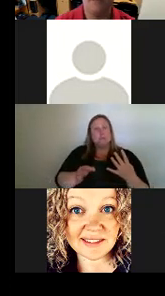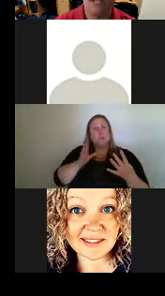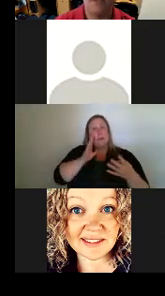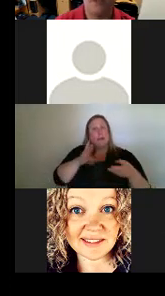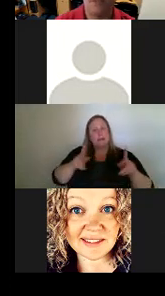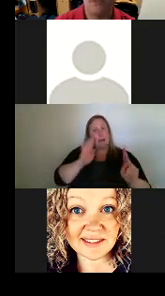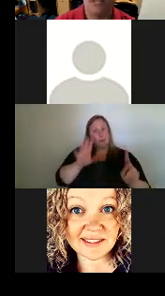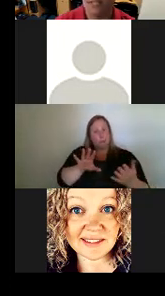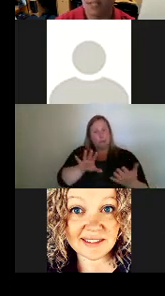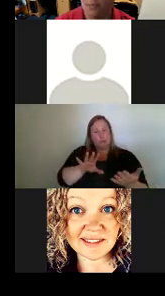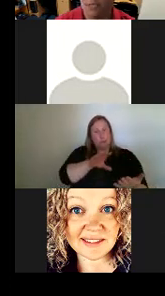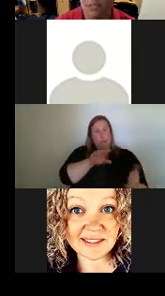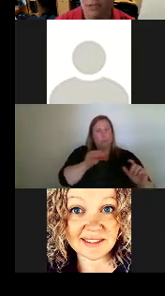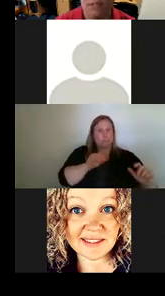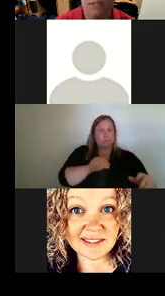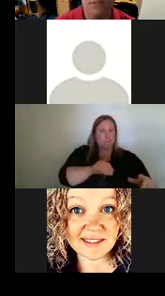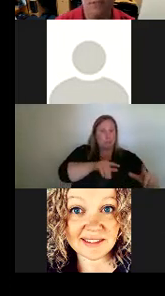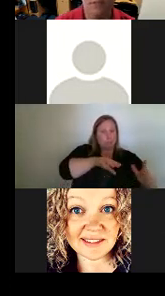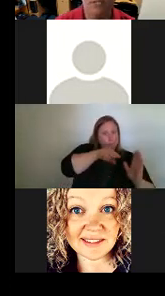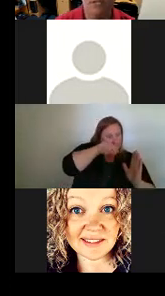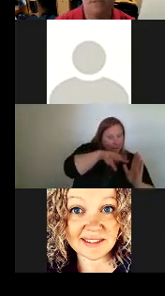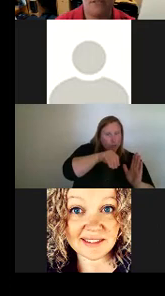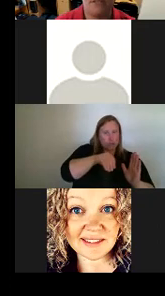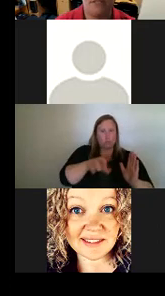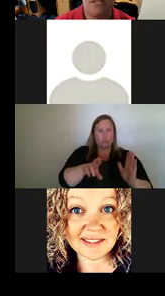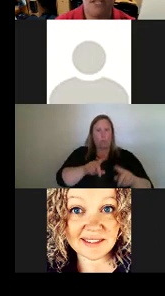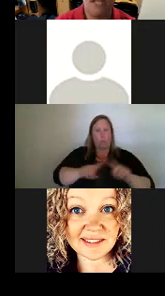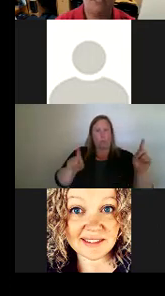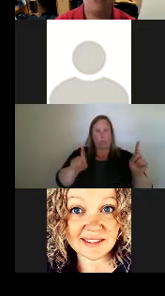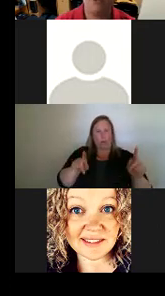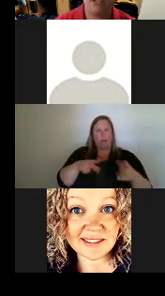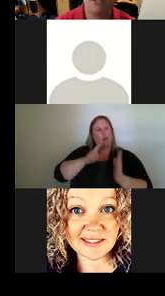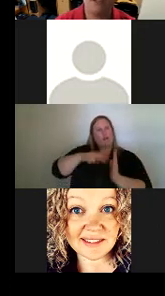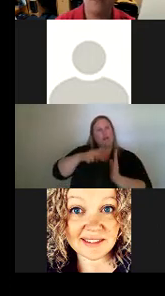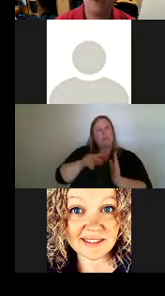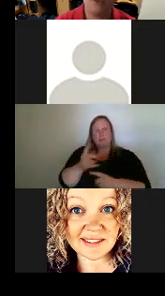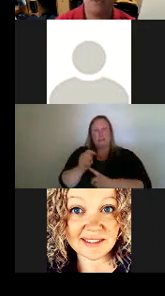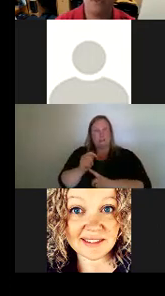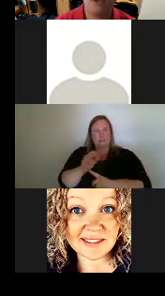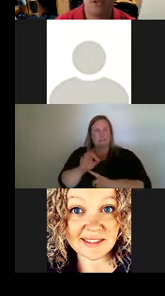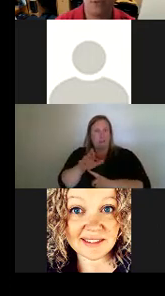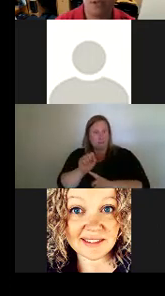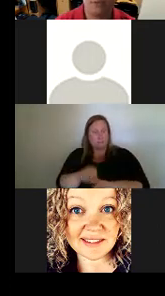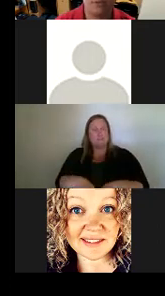PDF TO READABLE TEXT FILES. SCREEN READING SOFTWARE OR BUILT-IN AUDIO SOFTWARE CAN BE